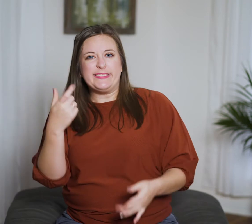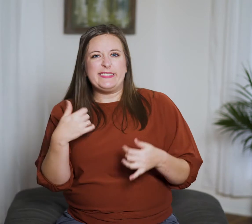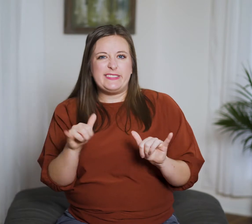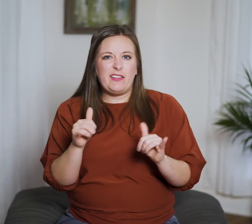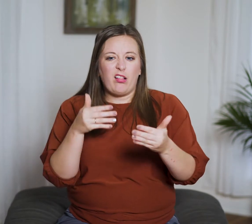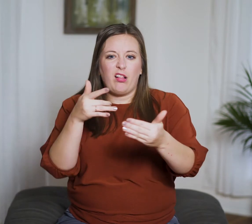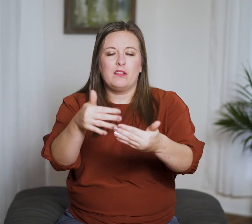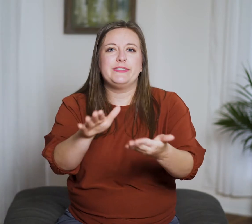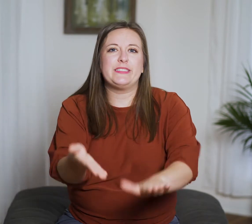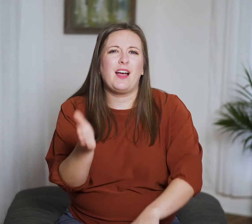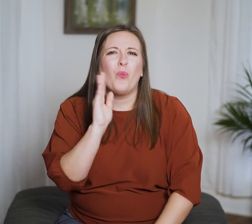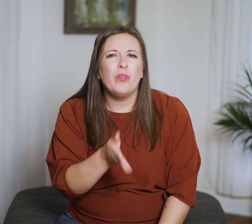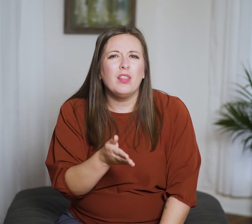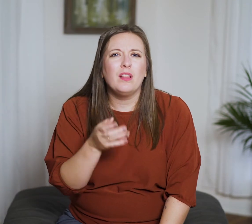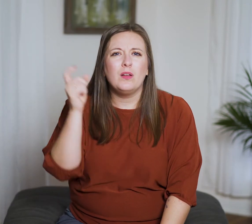he’s still going to die.